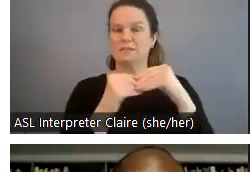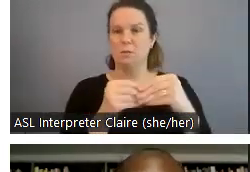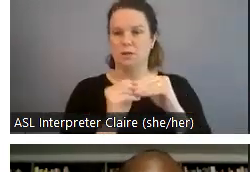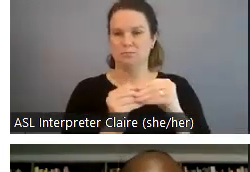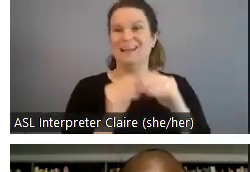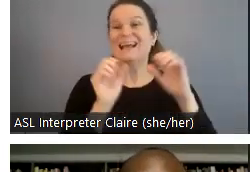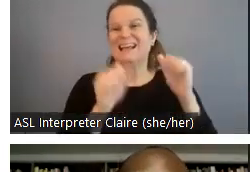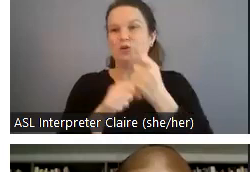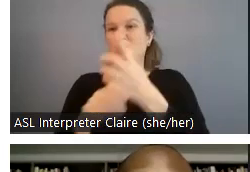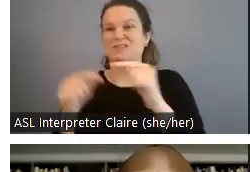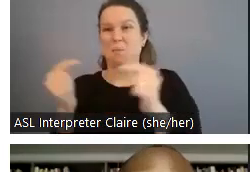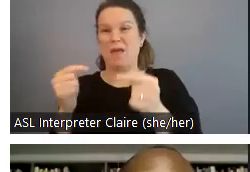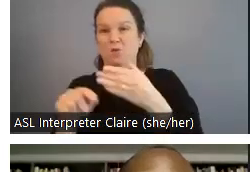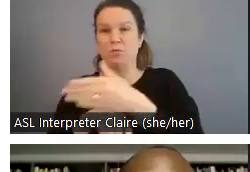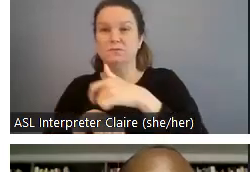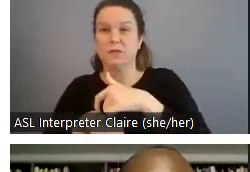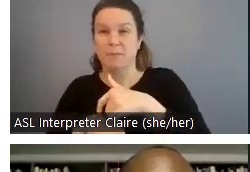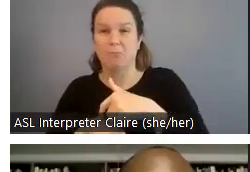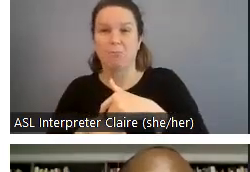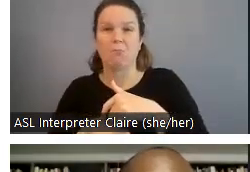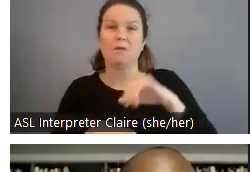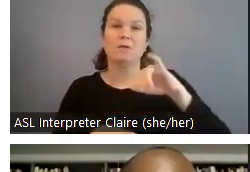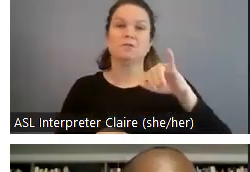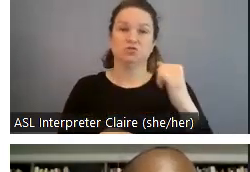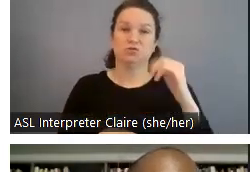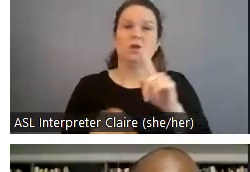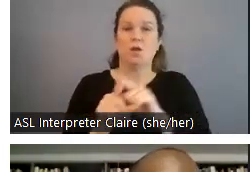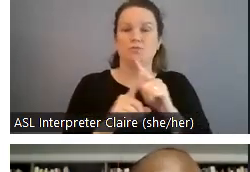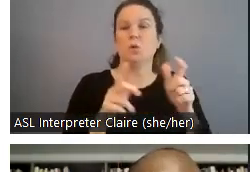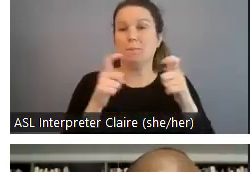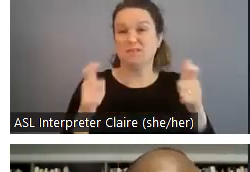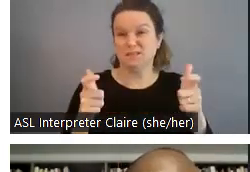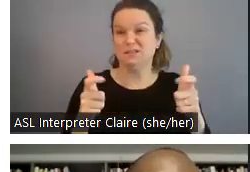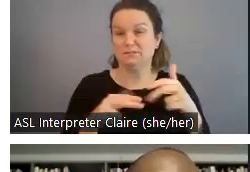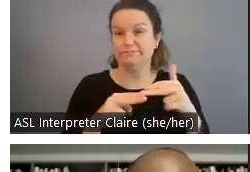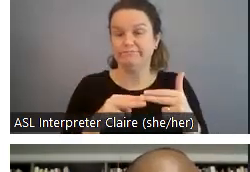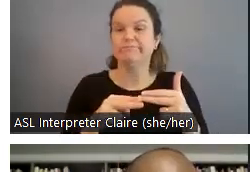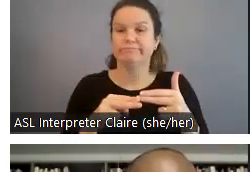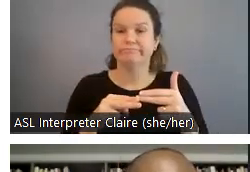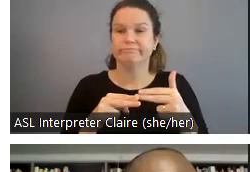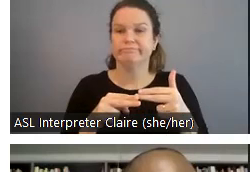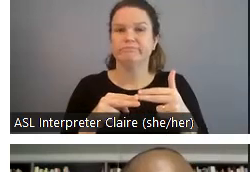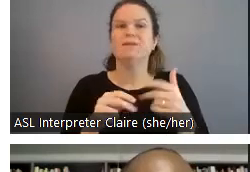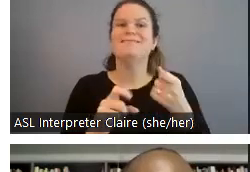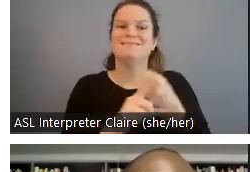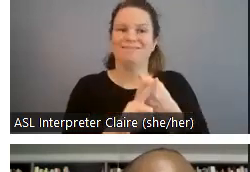over time. JK also has obesity and got